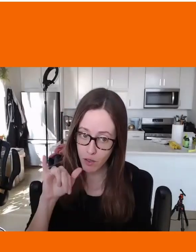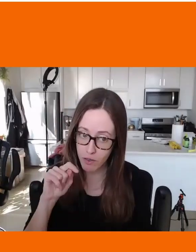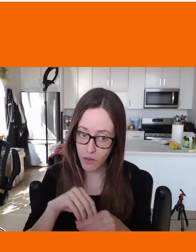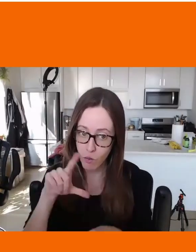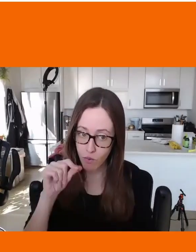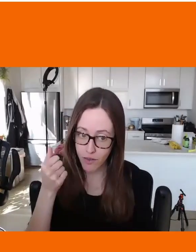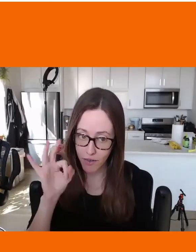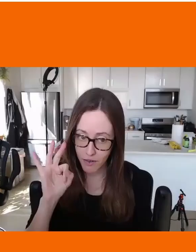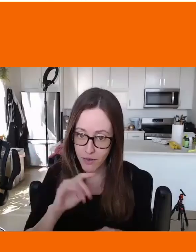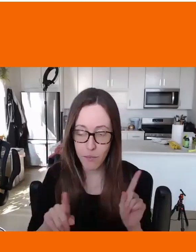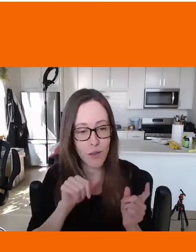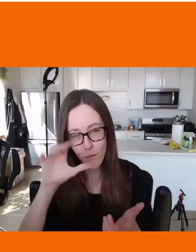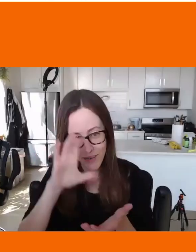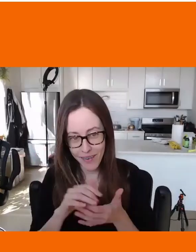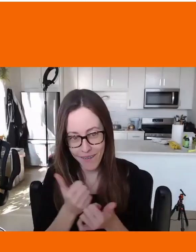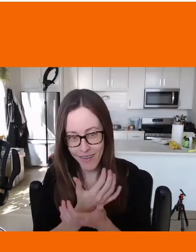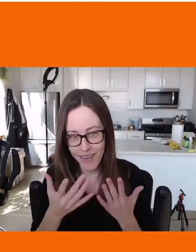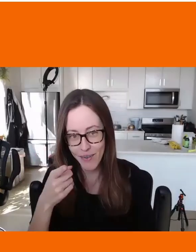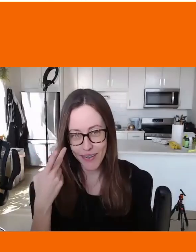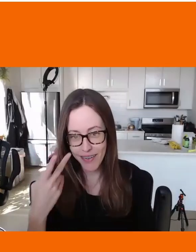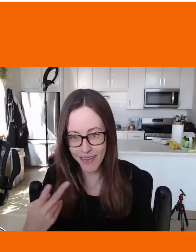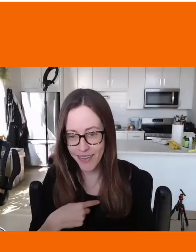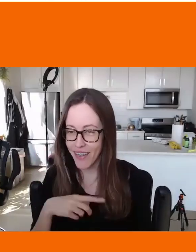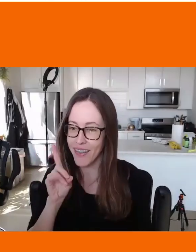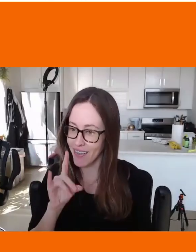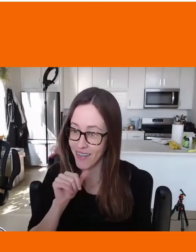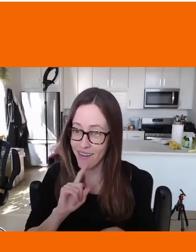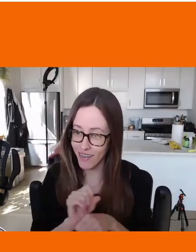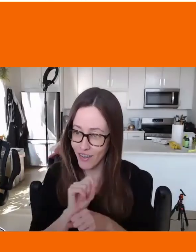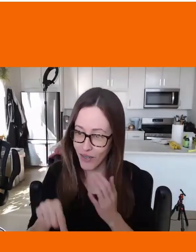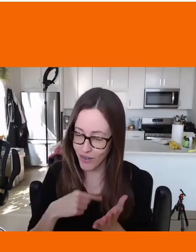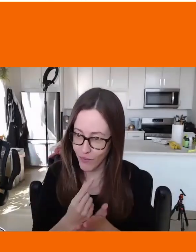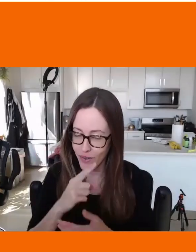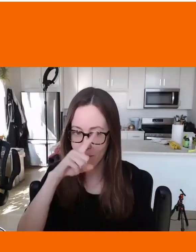Don't believe everything you see. I graduated from RIT in 2019, but I never